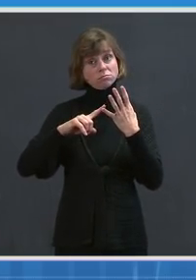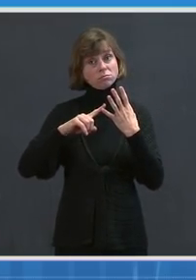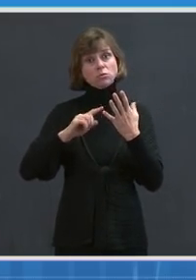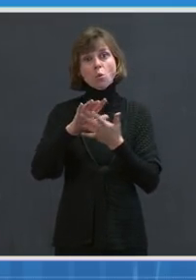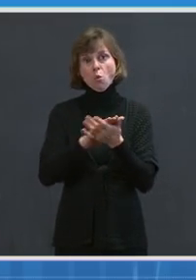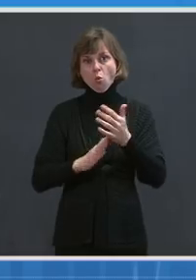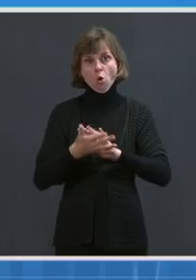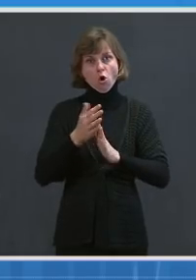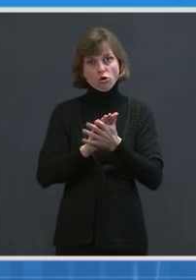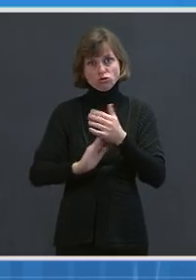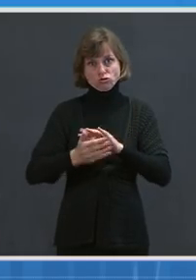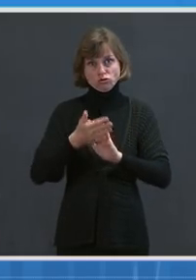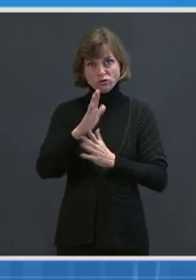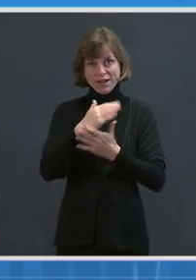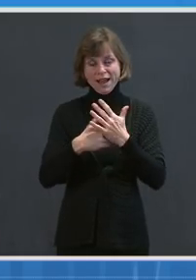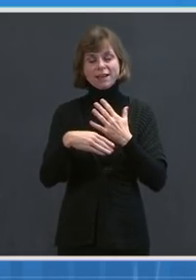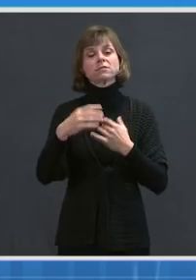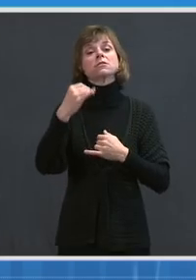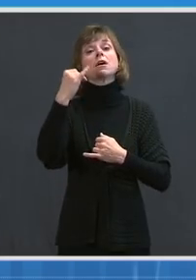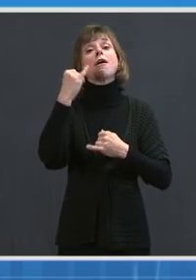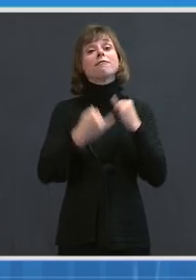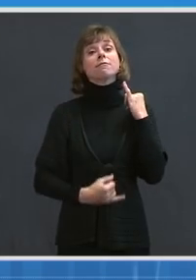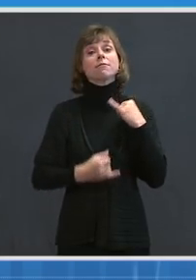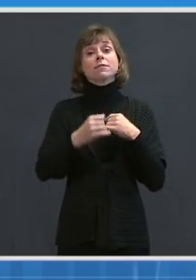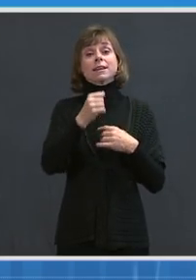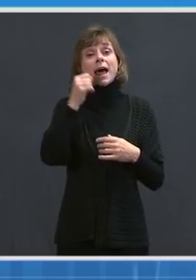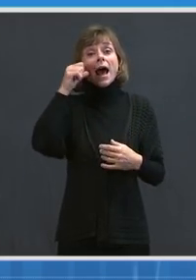just yesterday evening, in JAMA, John Moore,